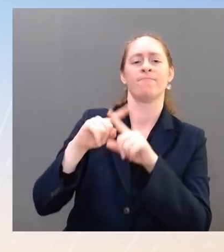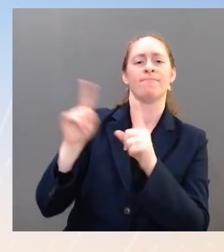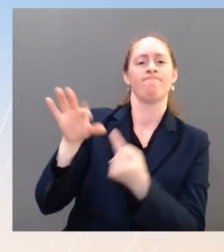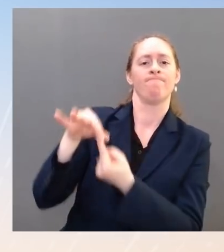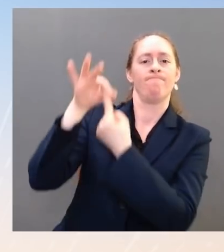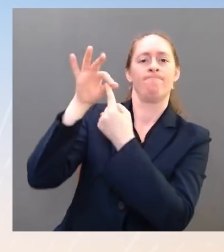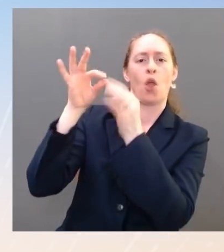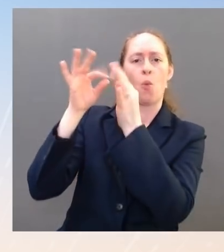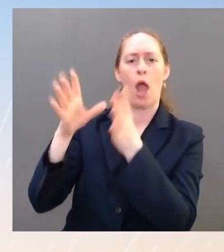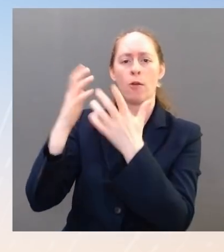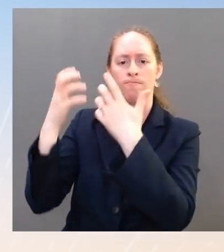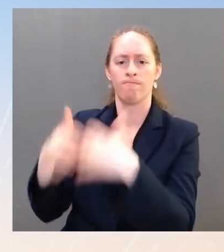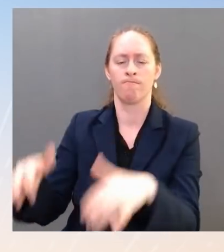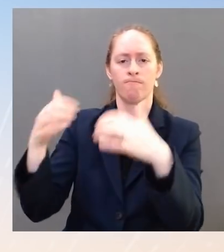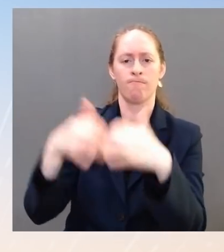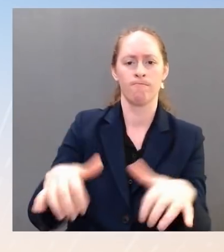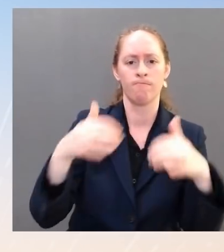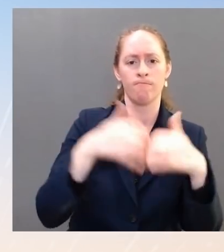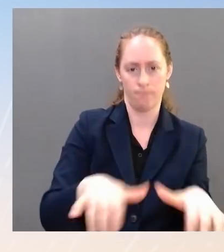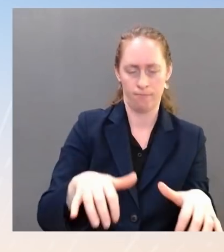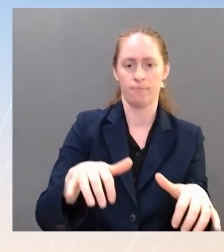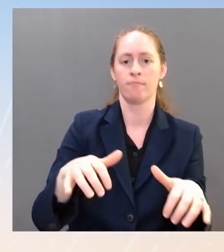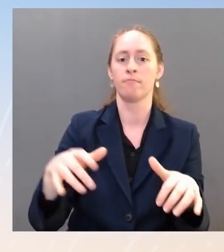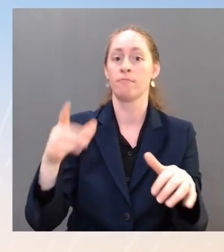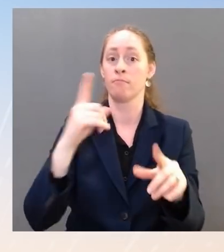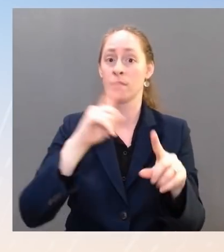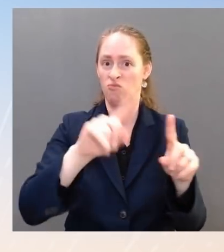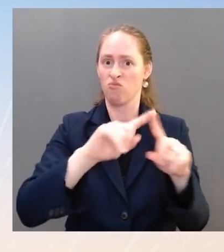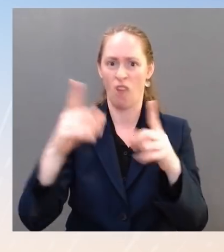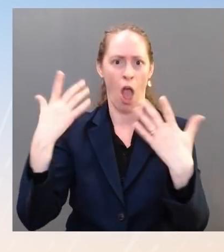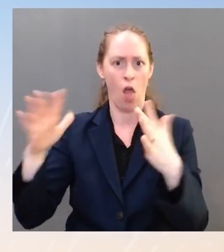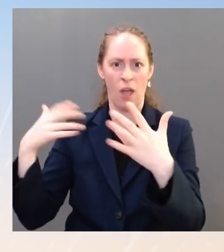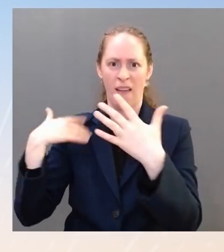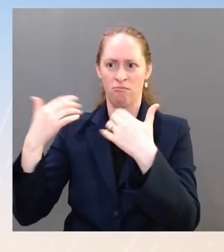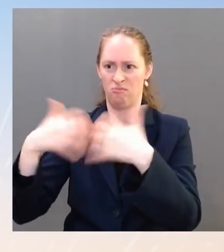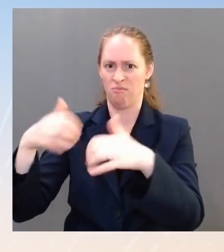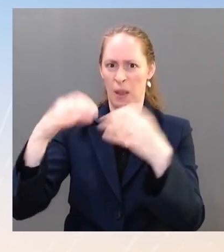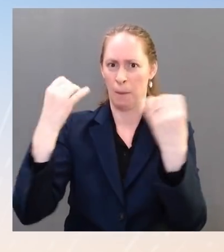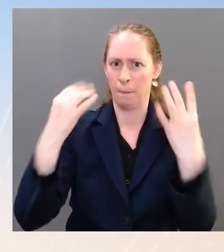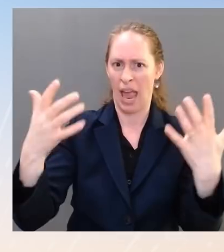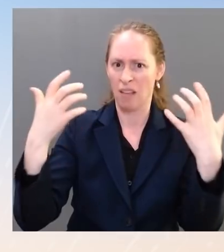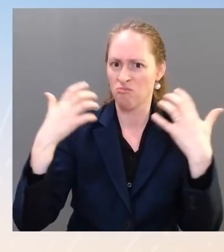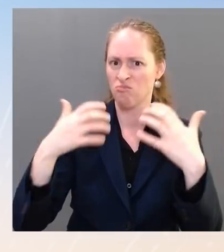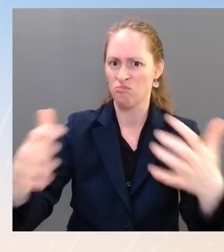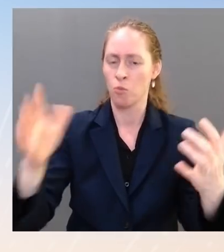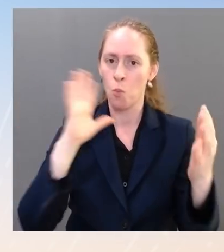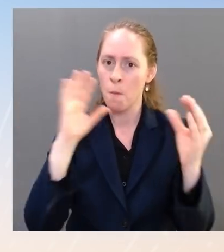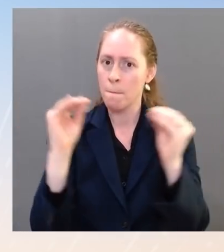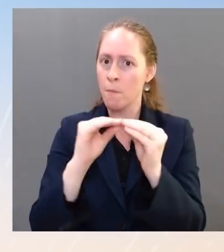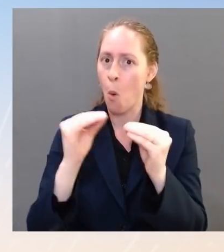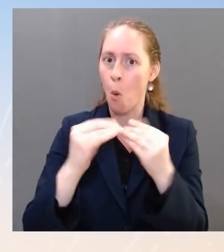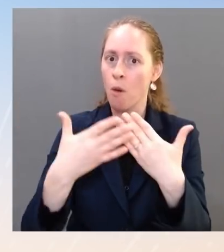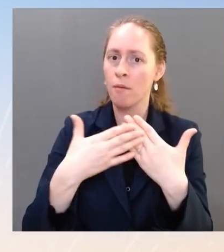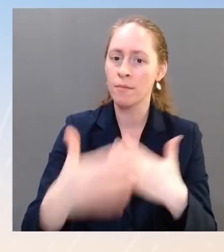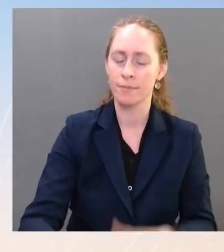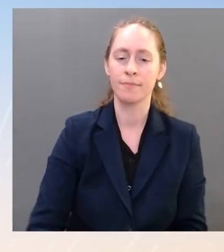to make sure that as these opportunities come, we see the challenges and then we'll be able to push down to the ground how actually to alleviate those challenges,